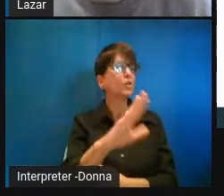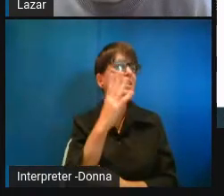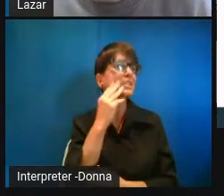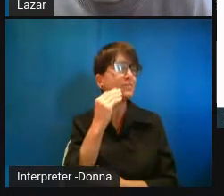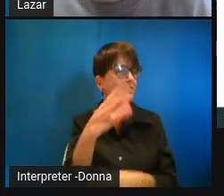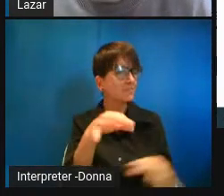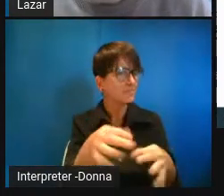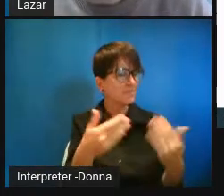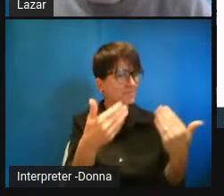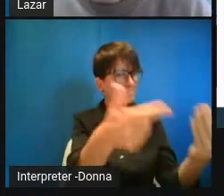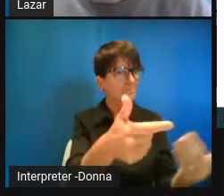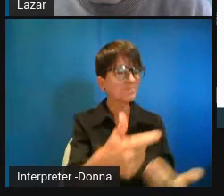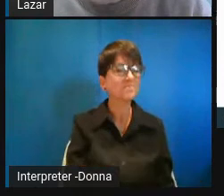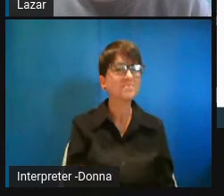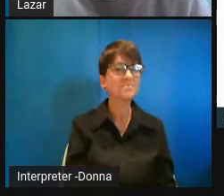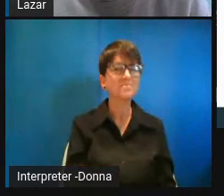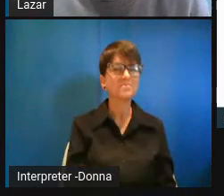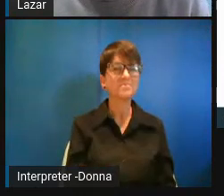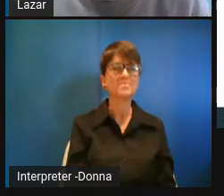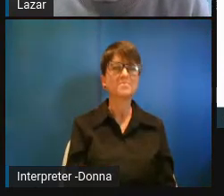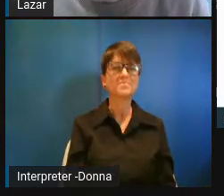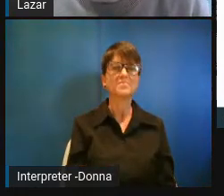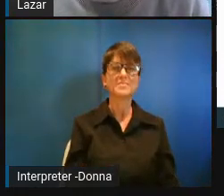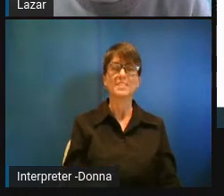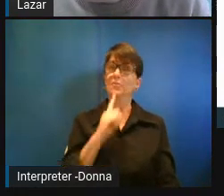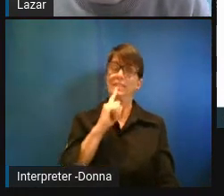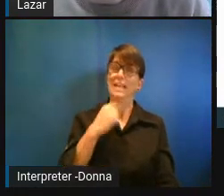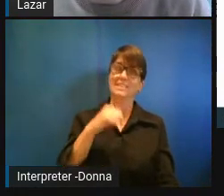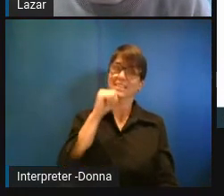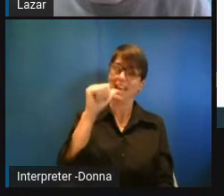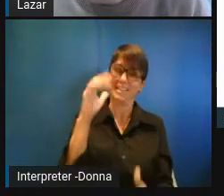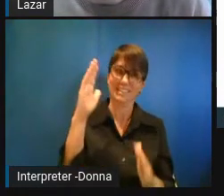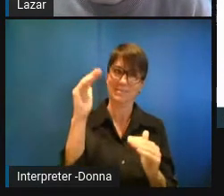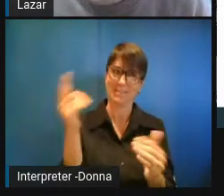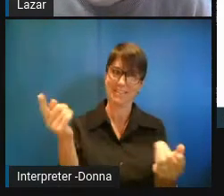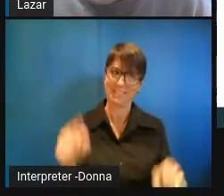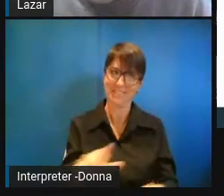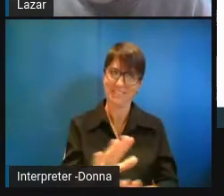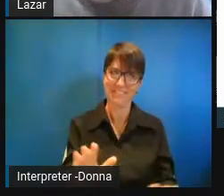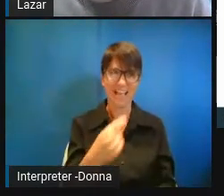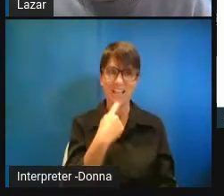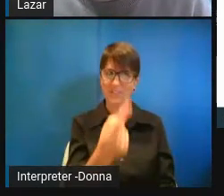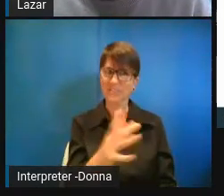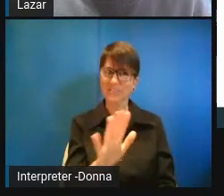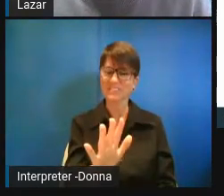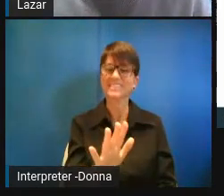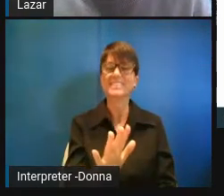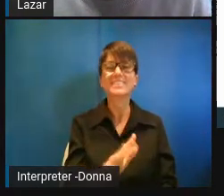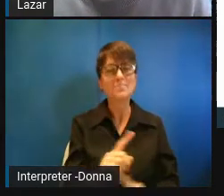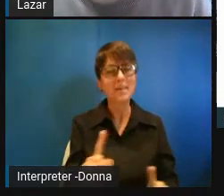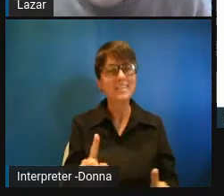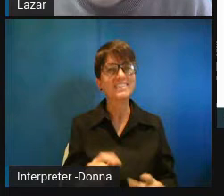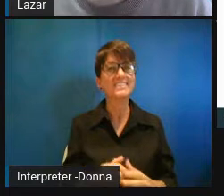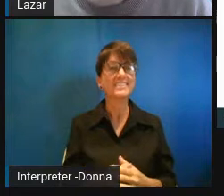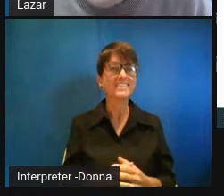To be honest, I didn't expect this to happen as I told you. I did